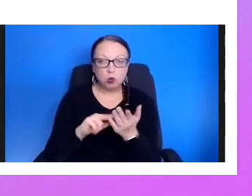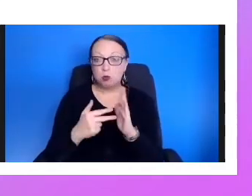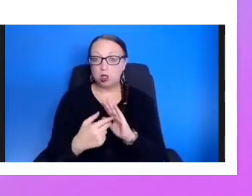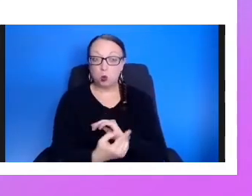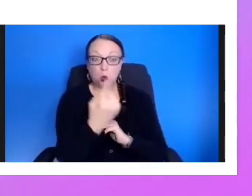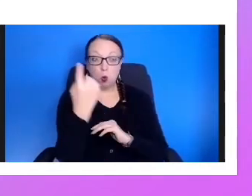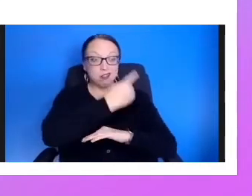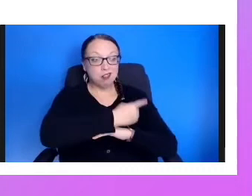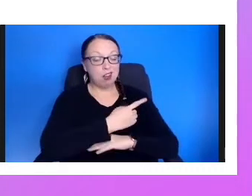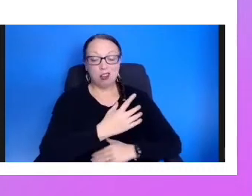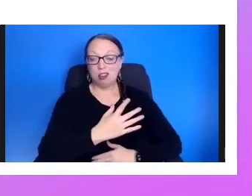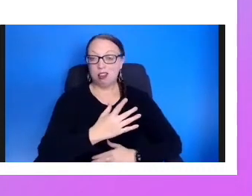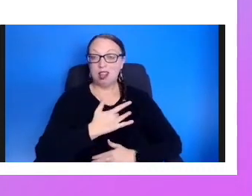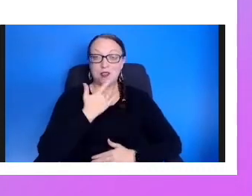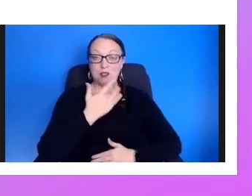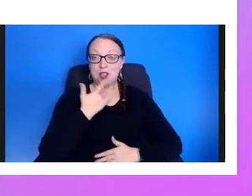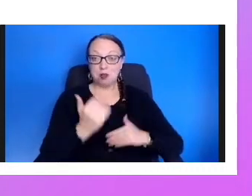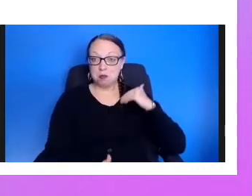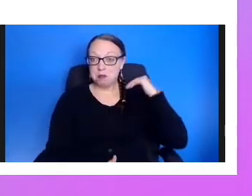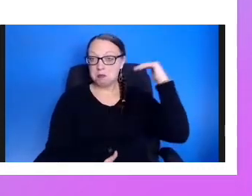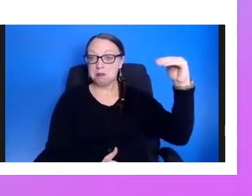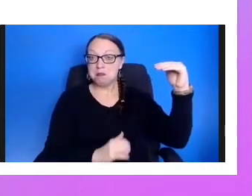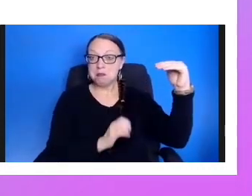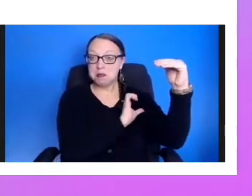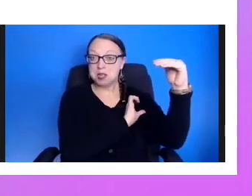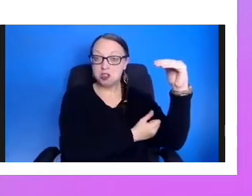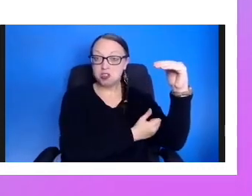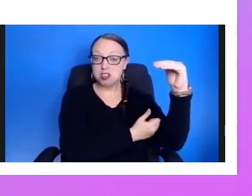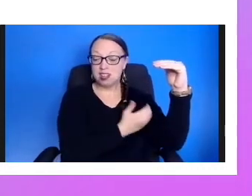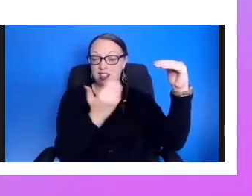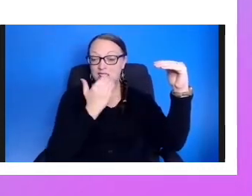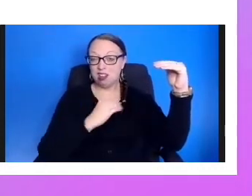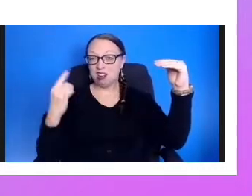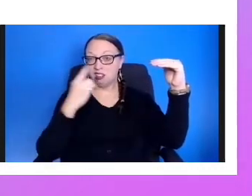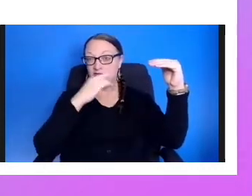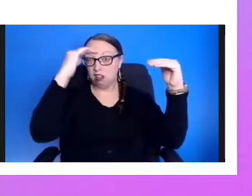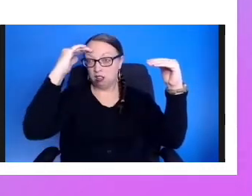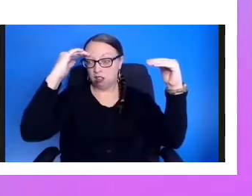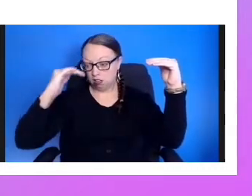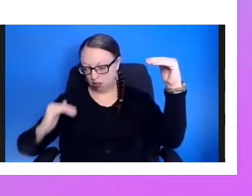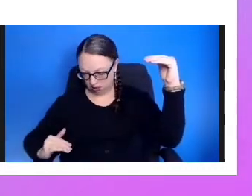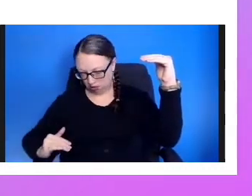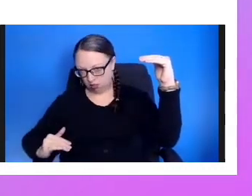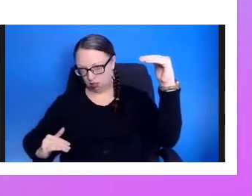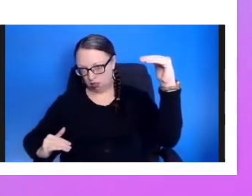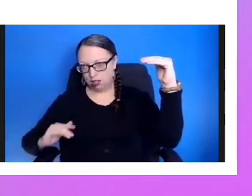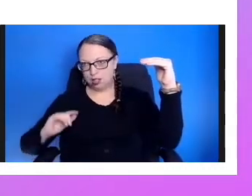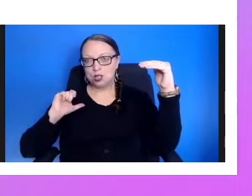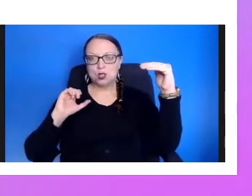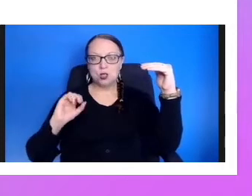up here in terms of energy and capabilities and the next day they may feel down there I don't know if you can see my hands but down there